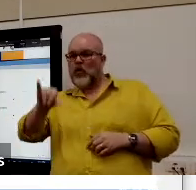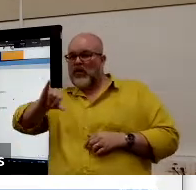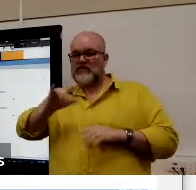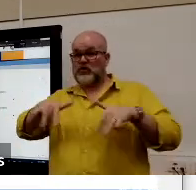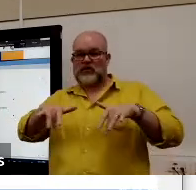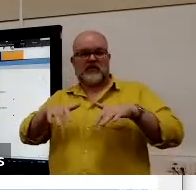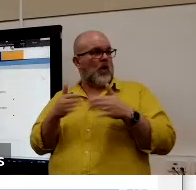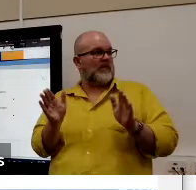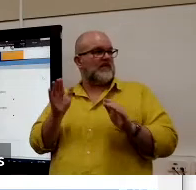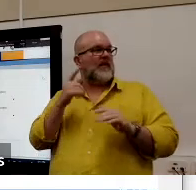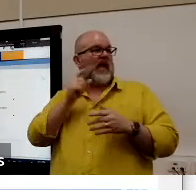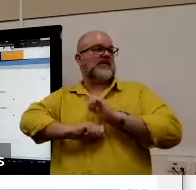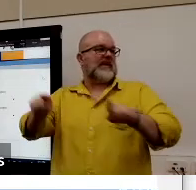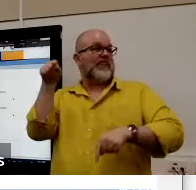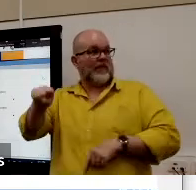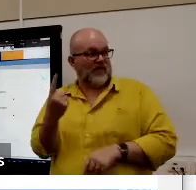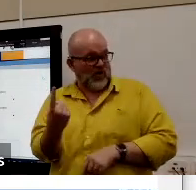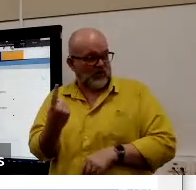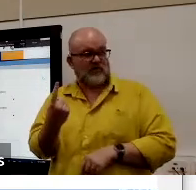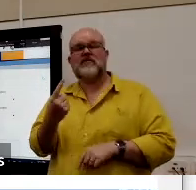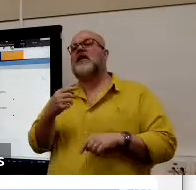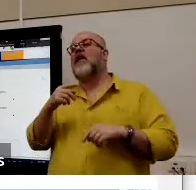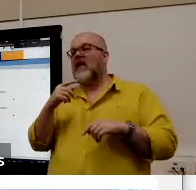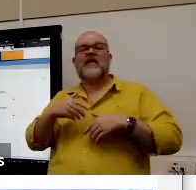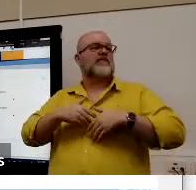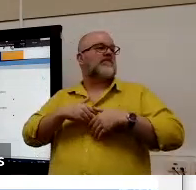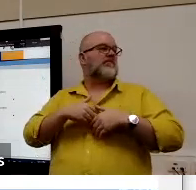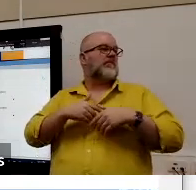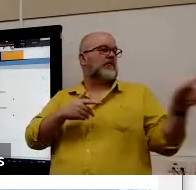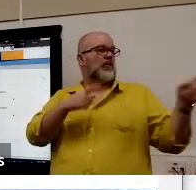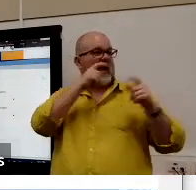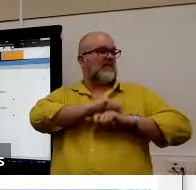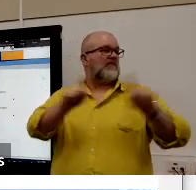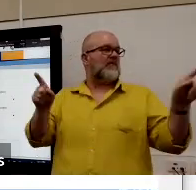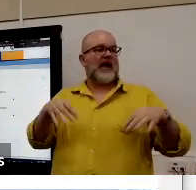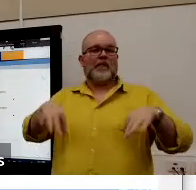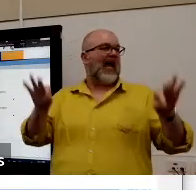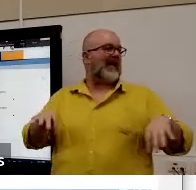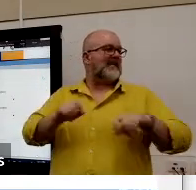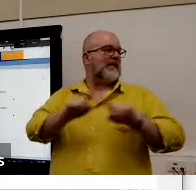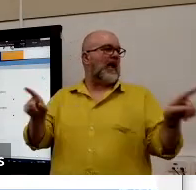I can see who hasn't opened it and I'll send it to them first and then you can send out